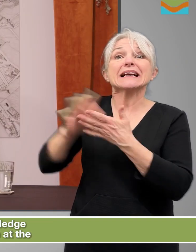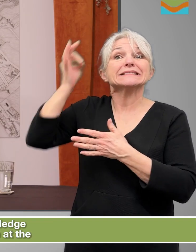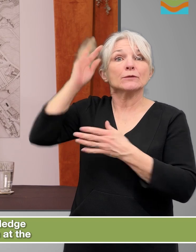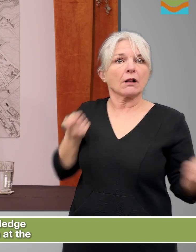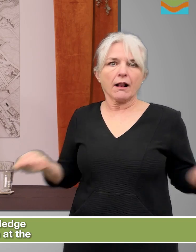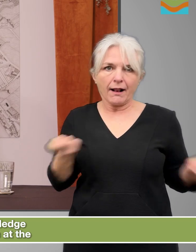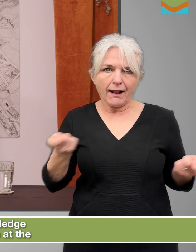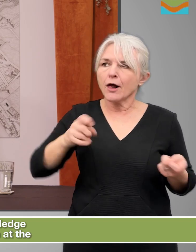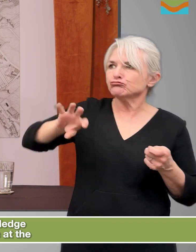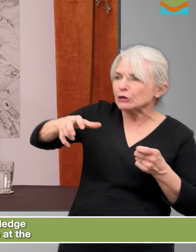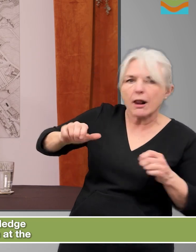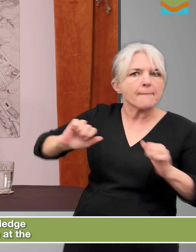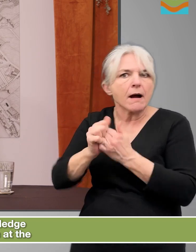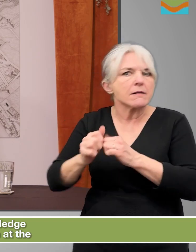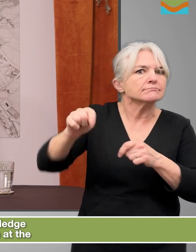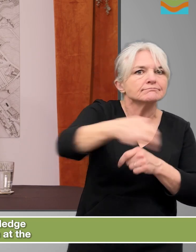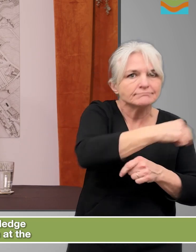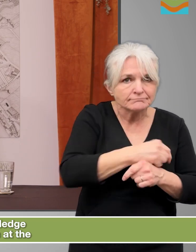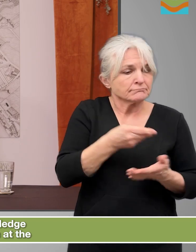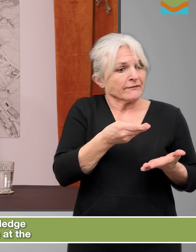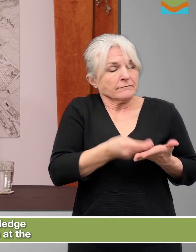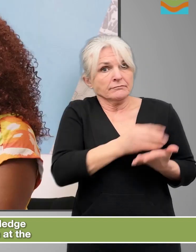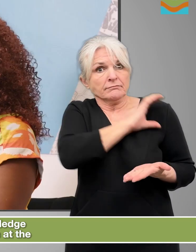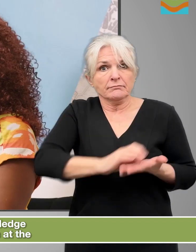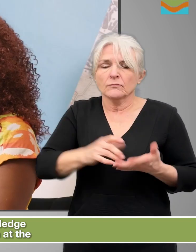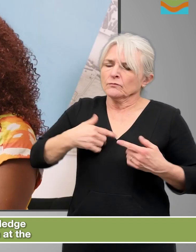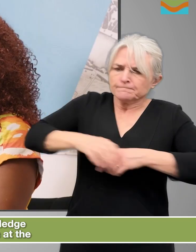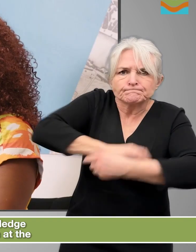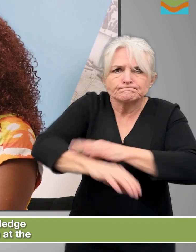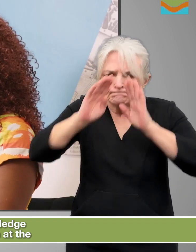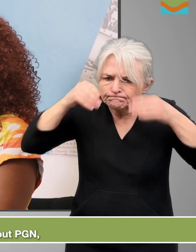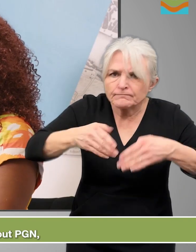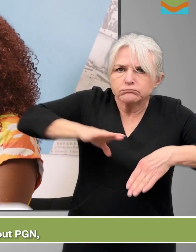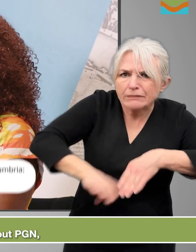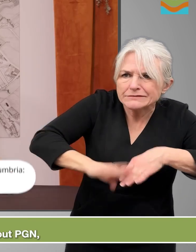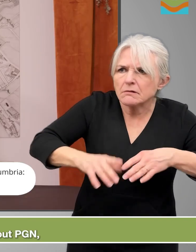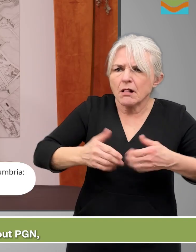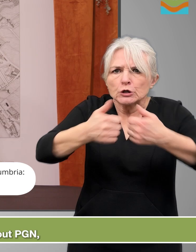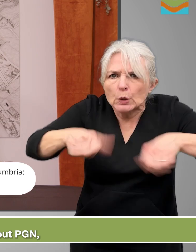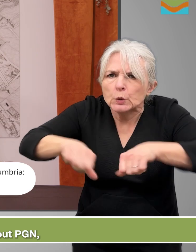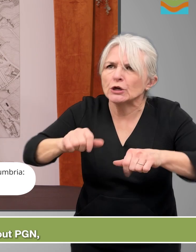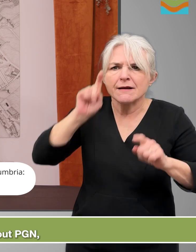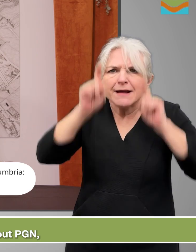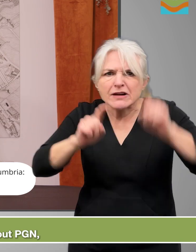innovative actions and knowledge sharing with our communities at the heart. For more information about PGN,